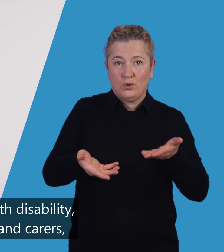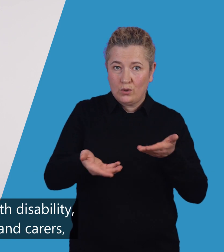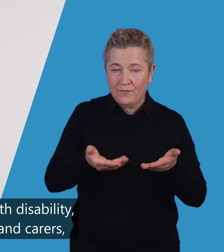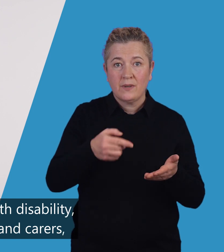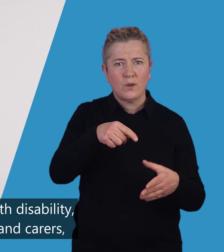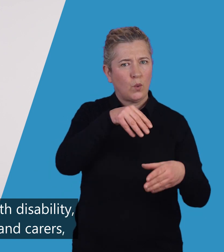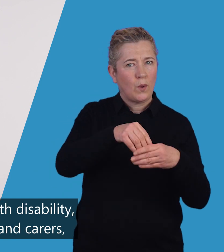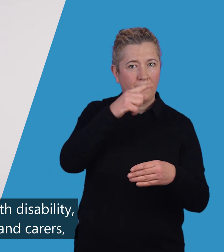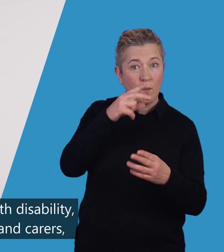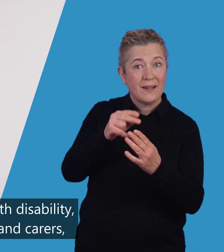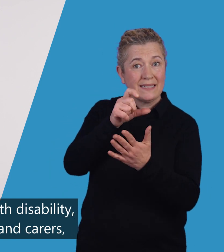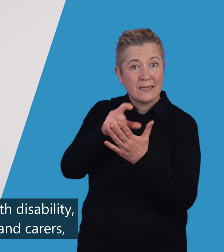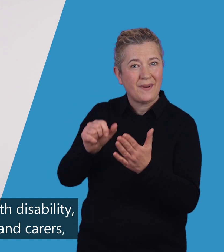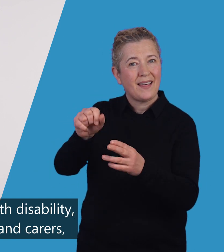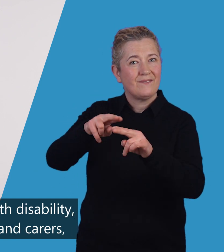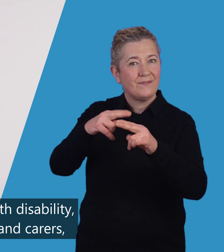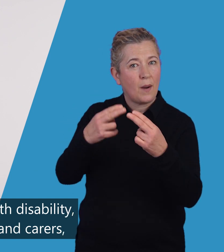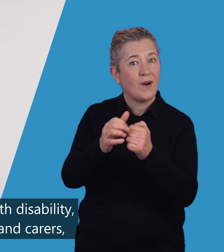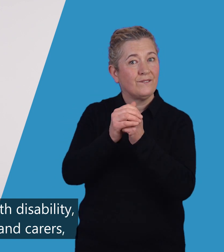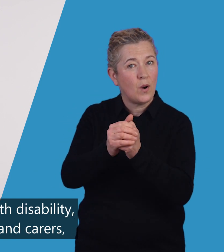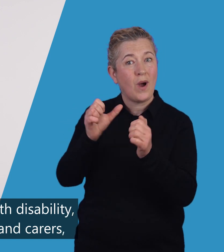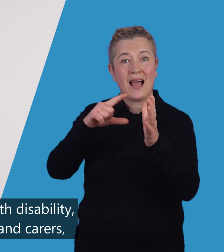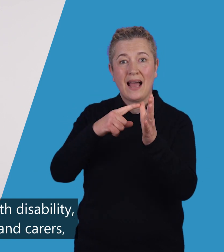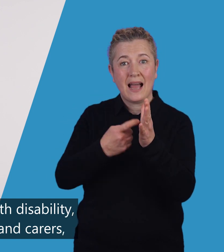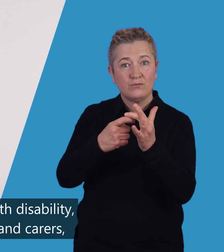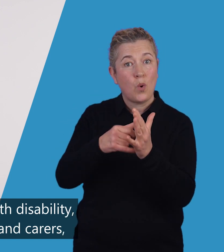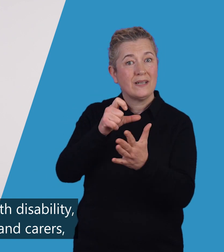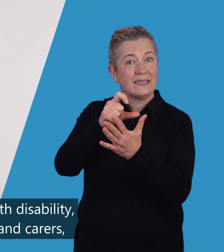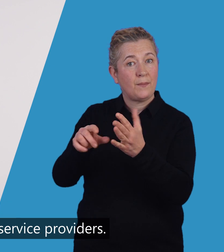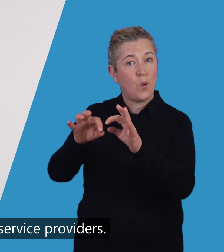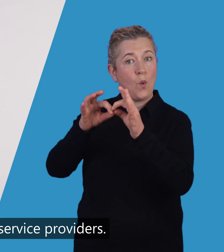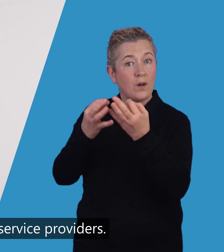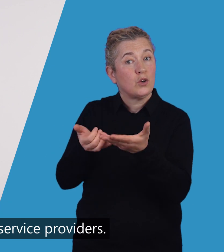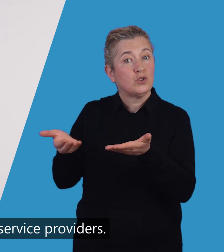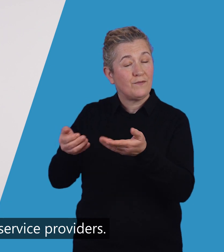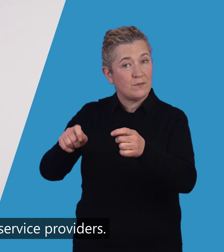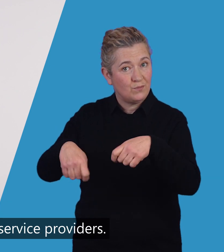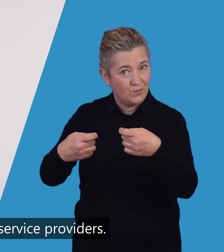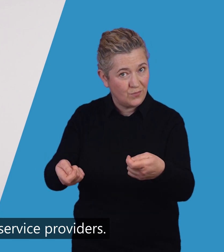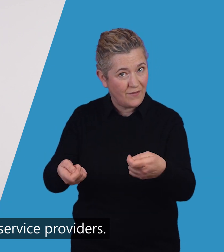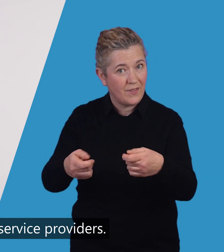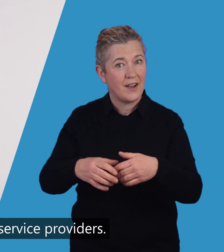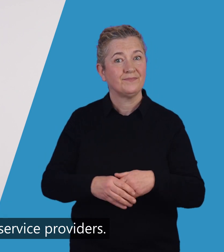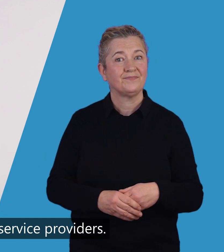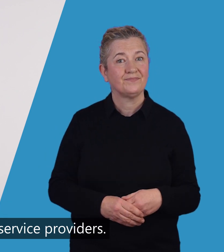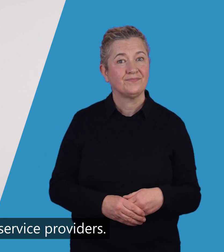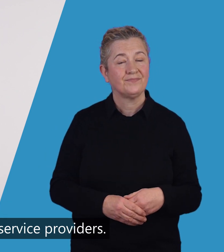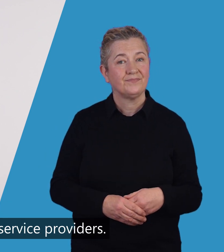This includes people with disability, their families, friends and carers, disability organisations and service providers.